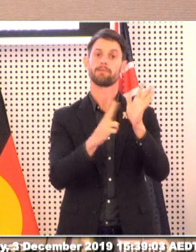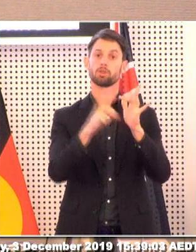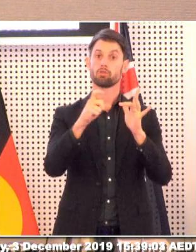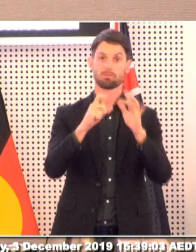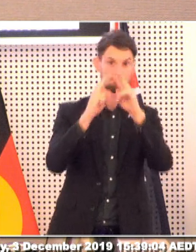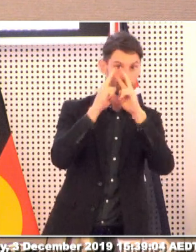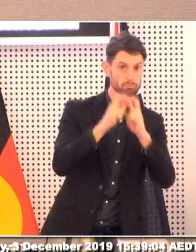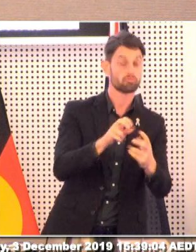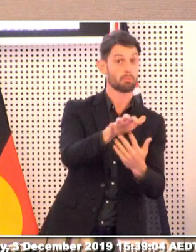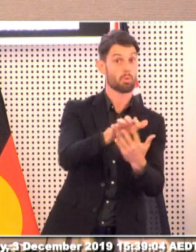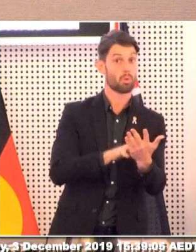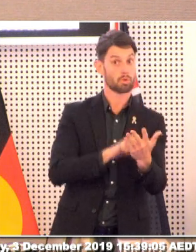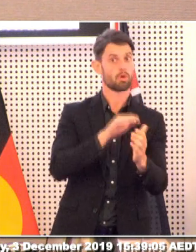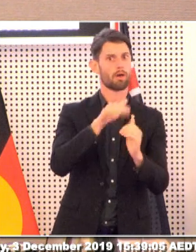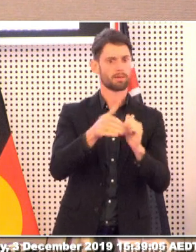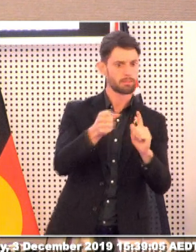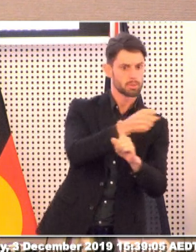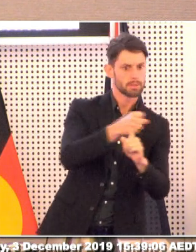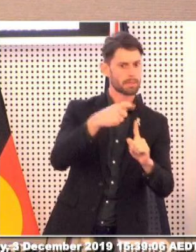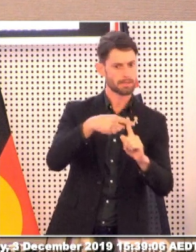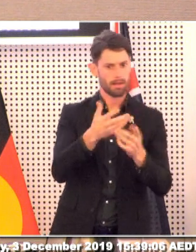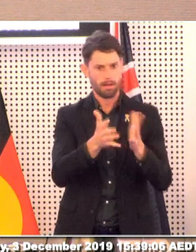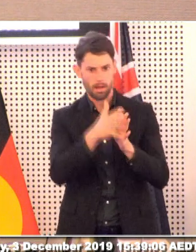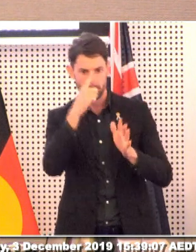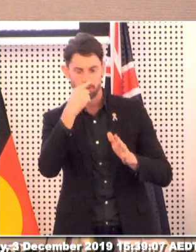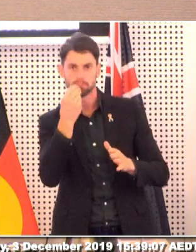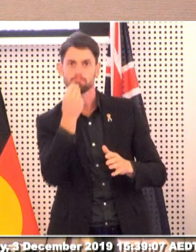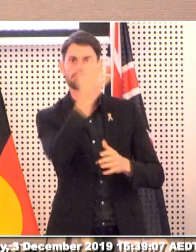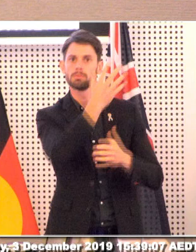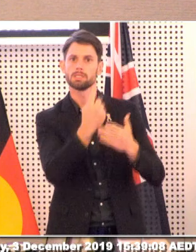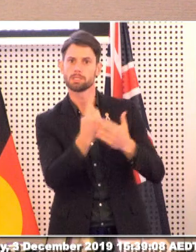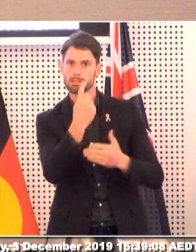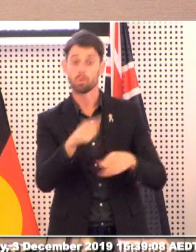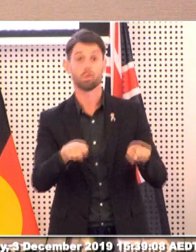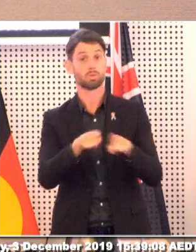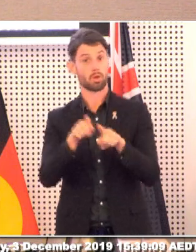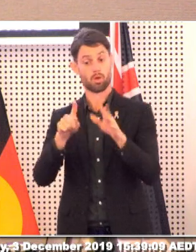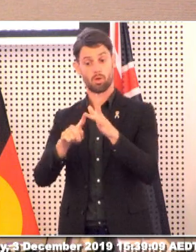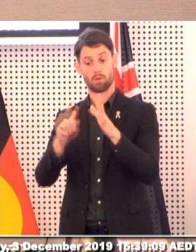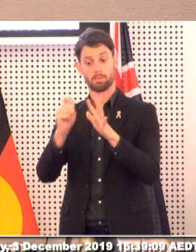abuse and incident reporting, the Office of the Public Advocate’s Community Visitors